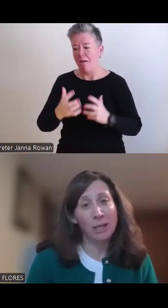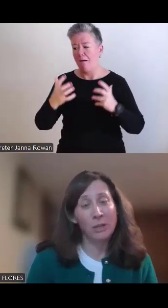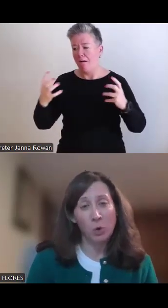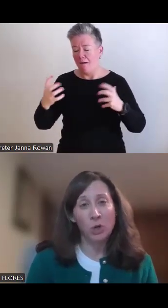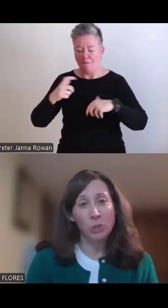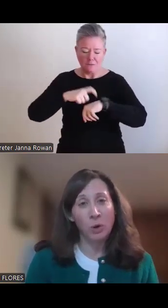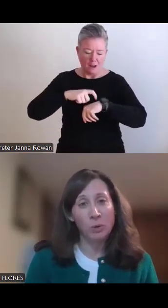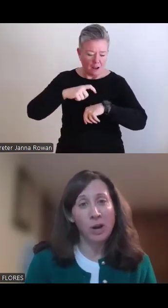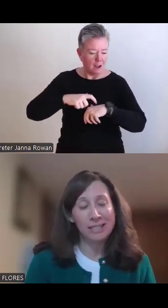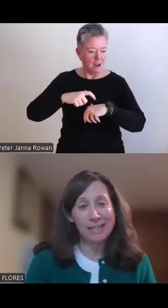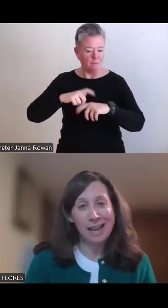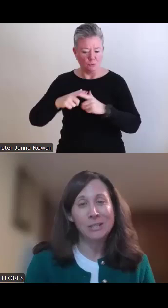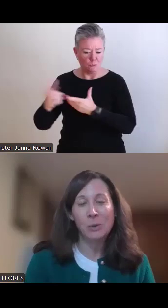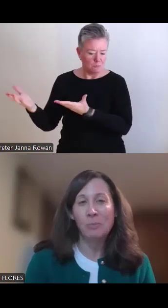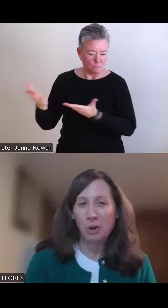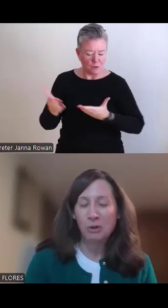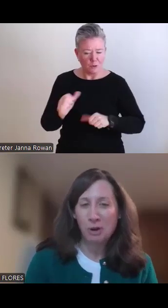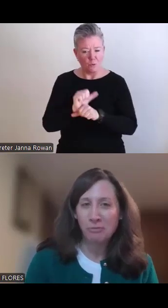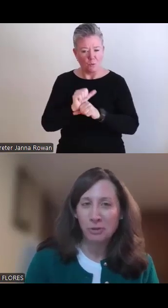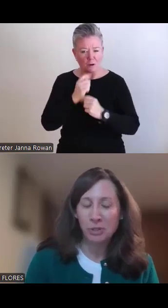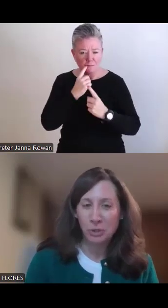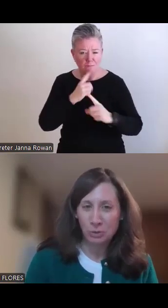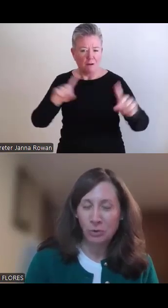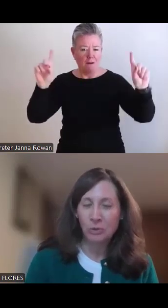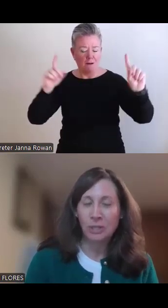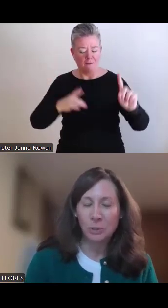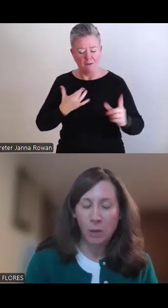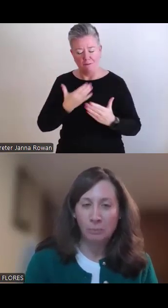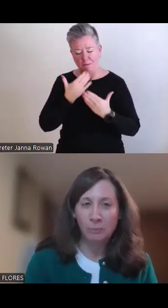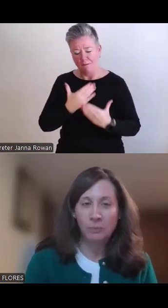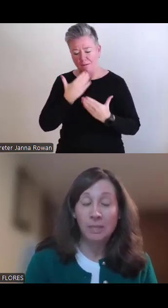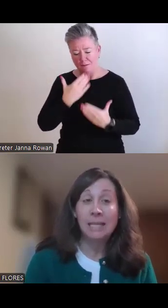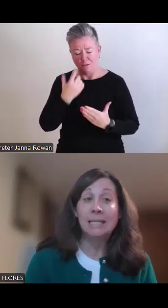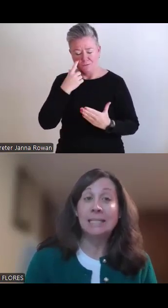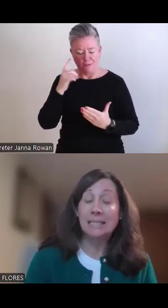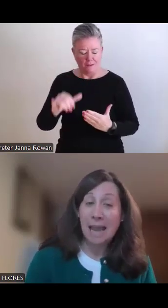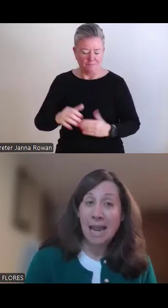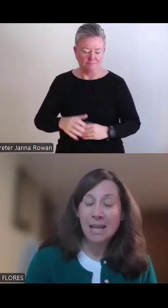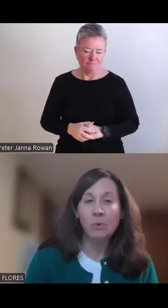bringing the work to where we are today. So I'm very grateful to those folks as well. Today,